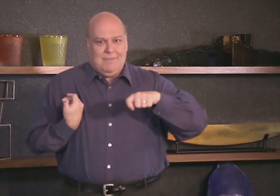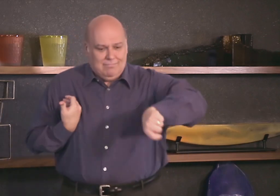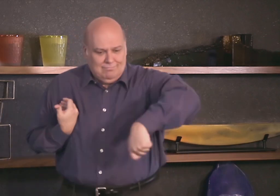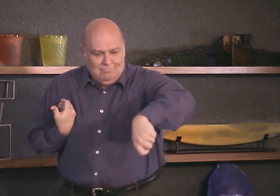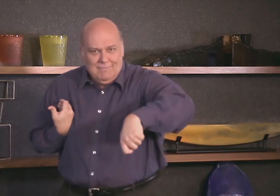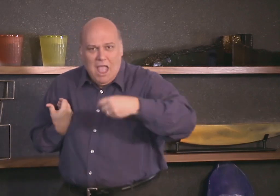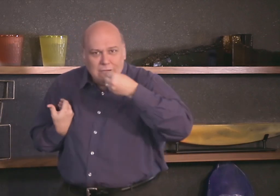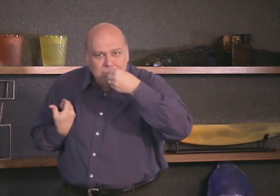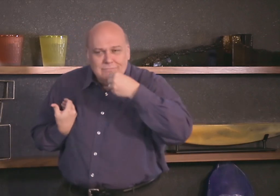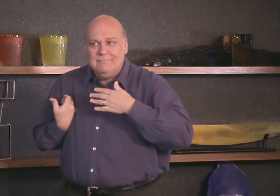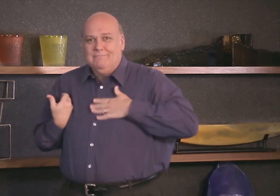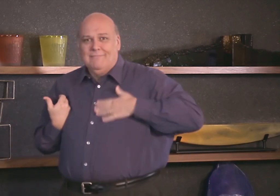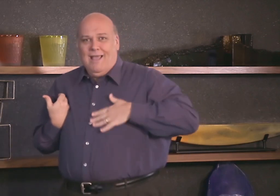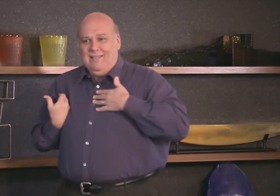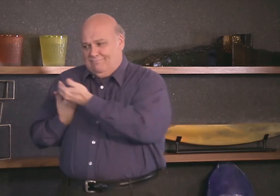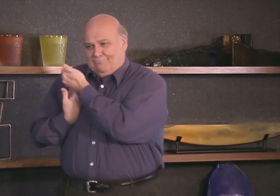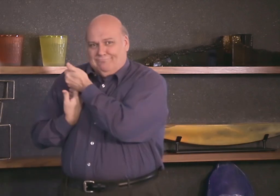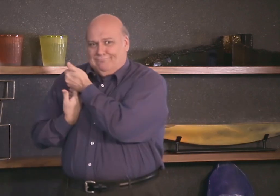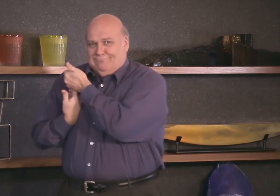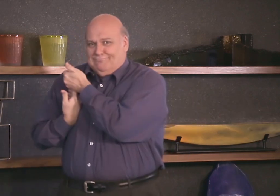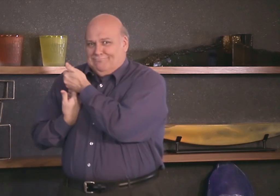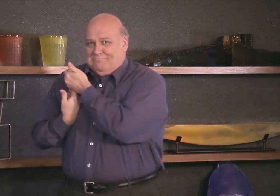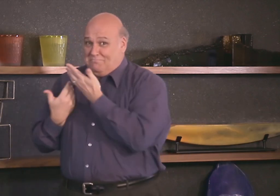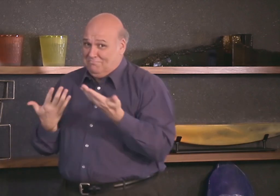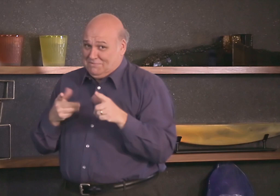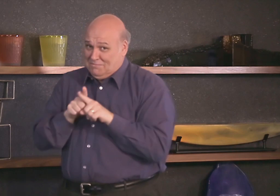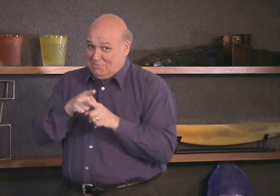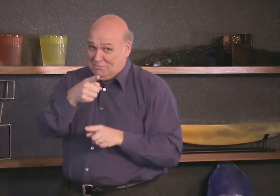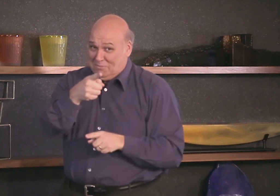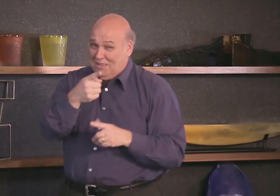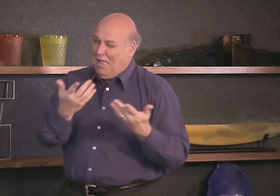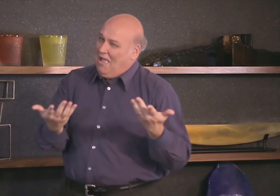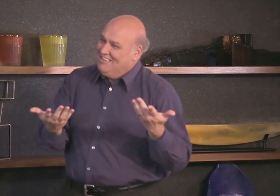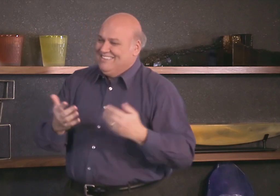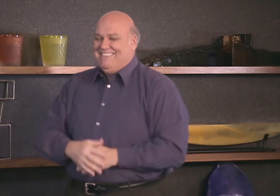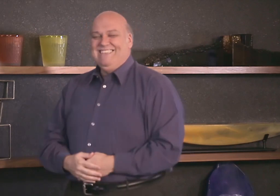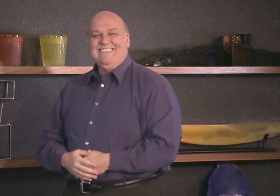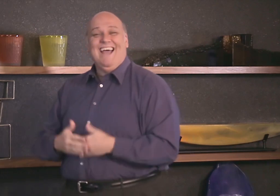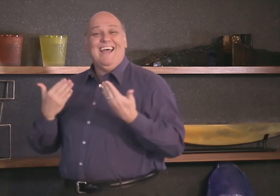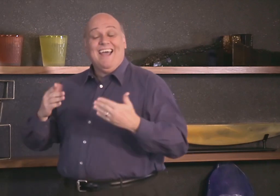on to my pet no matter if I'm eating or taking a bath! So precious! What about you?